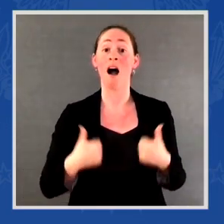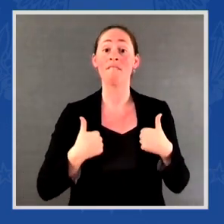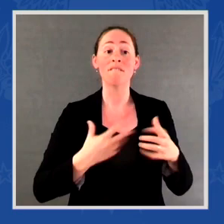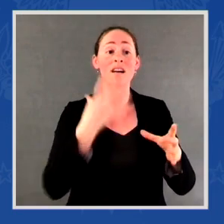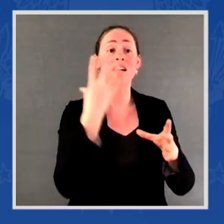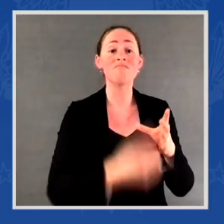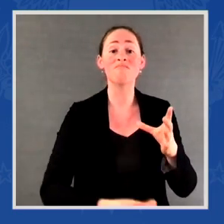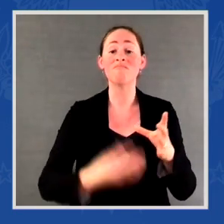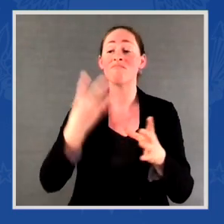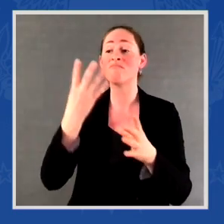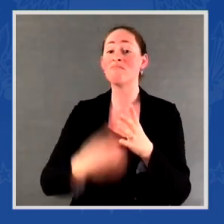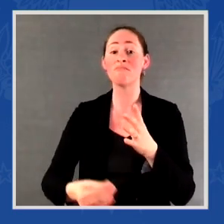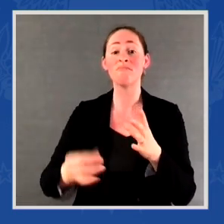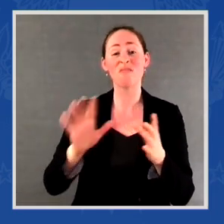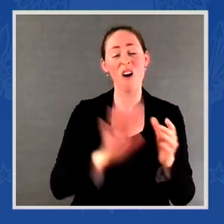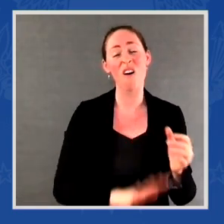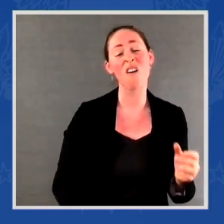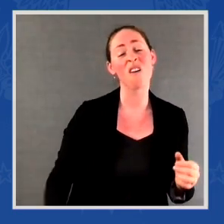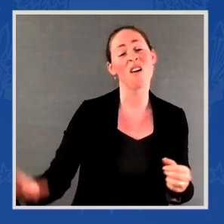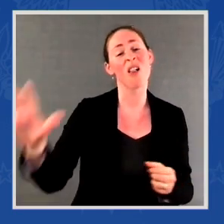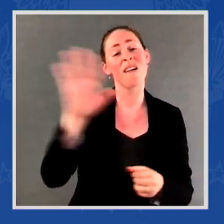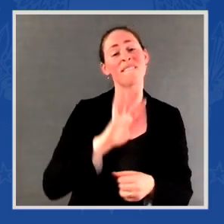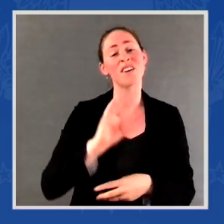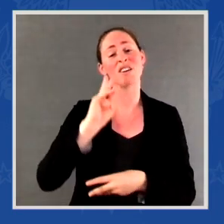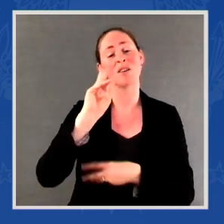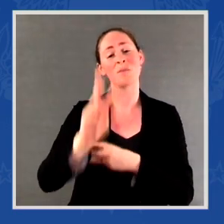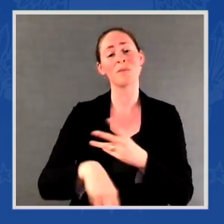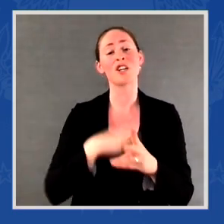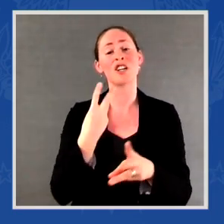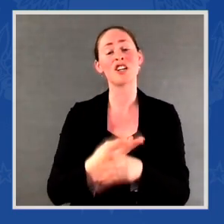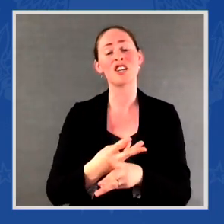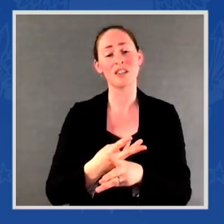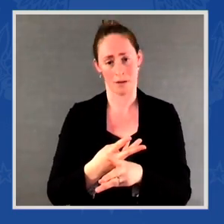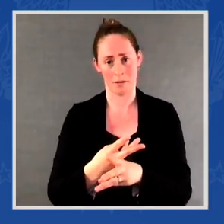And, America, I might say -- this is not -- I didn't plan on saying this, but I'm going anyway: